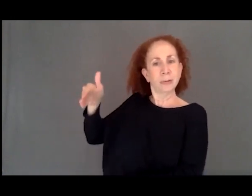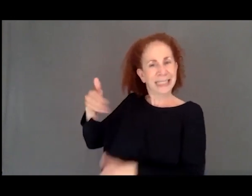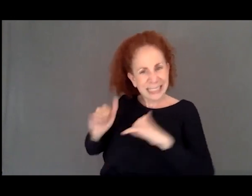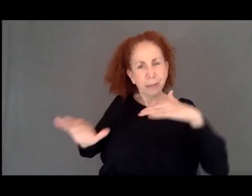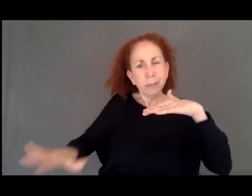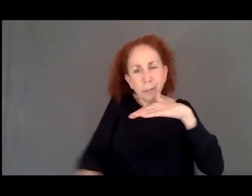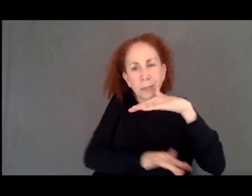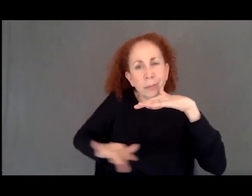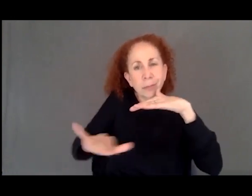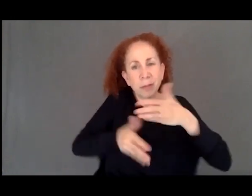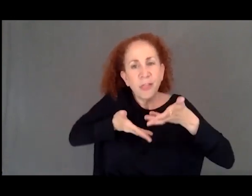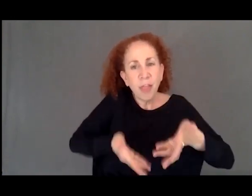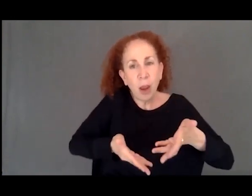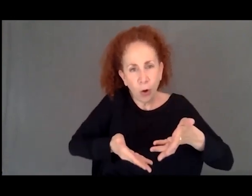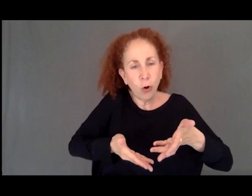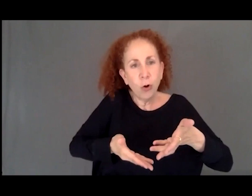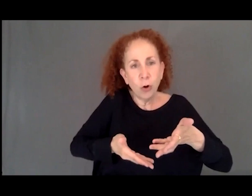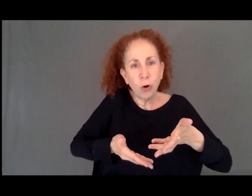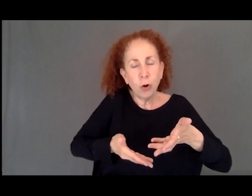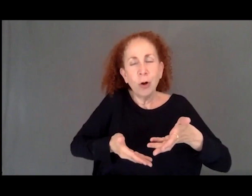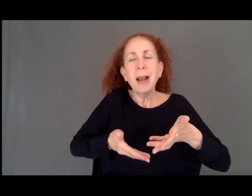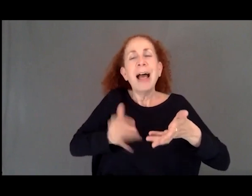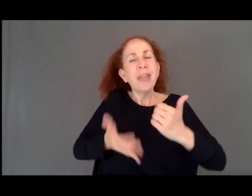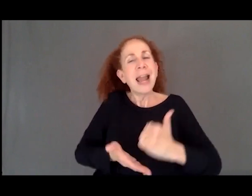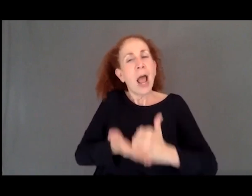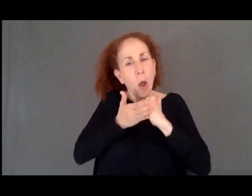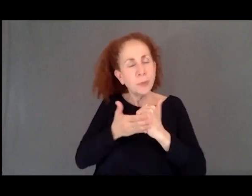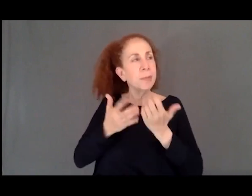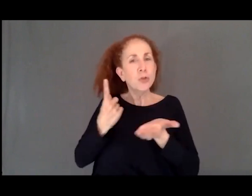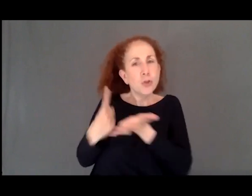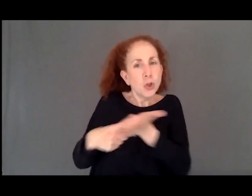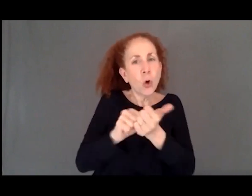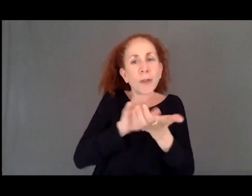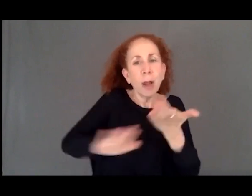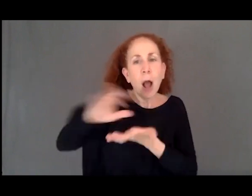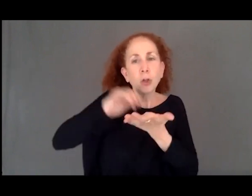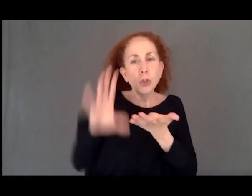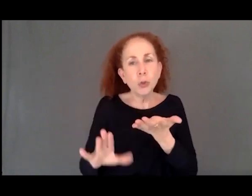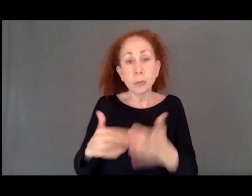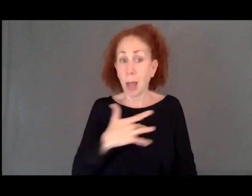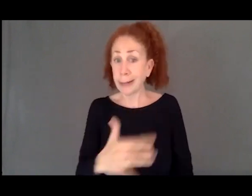So that helps me that helps me to talk to, for example, college-age students. Because I do this a lot.